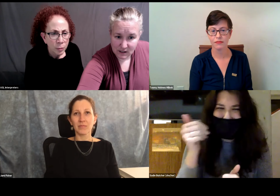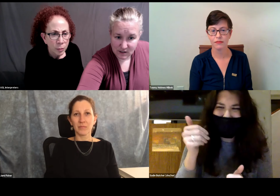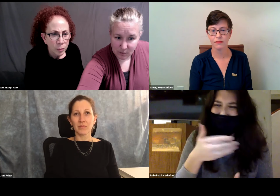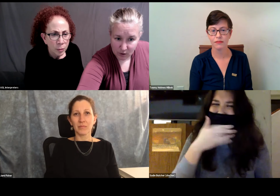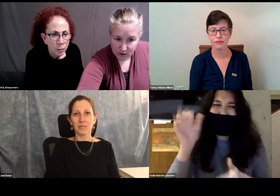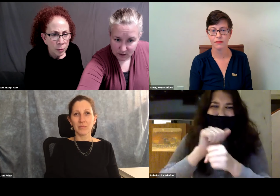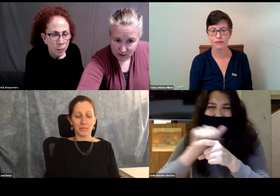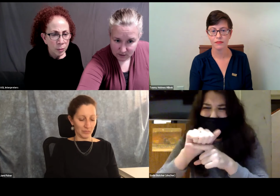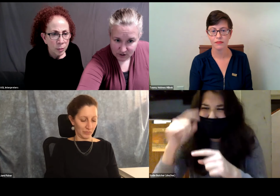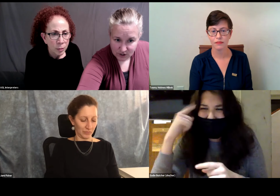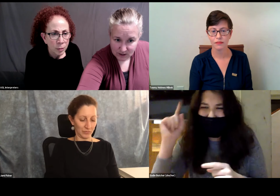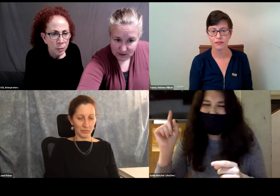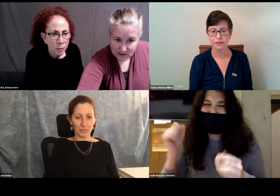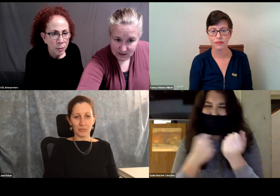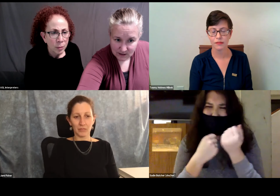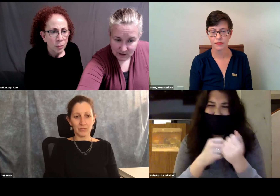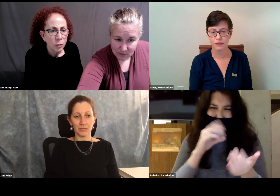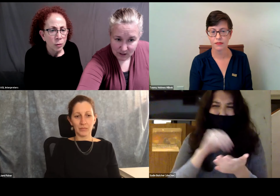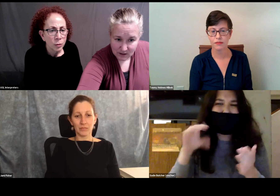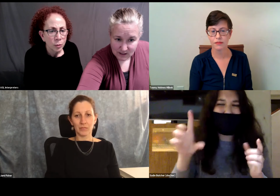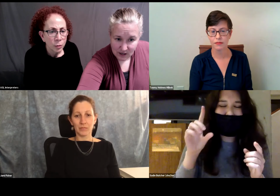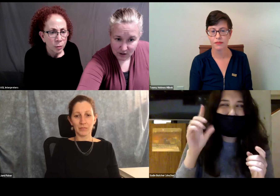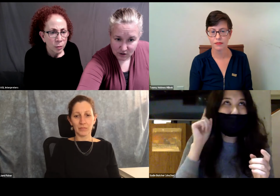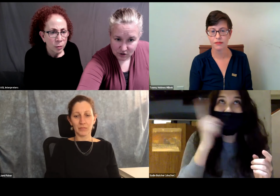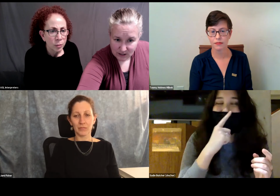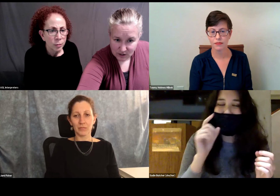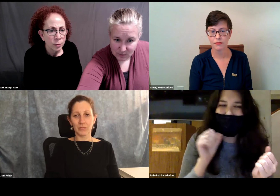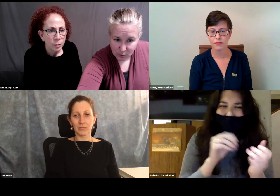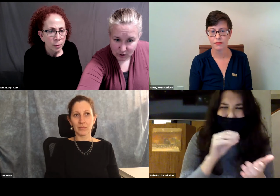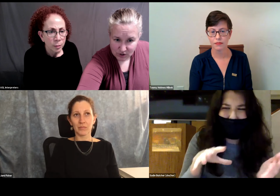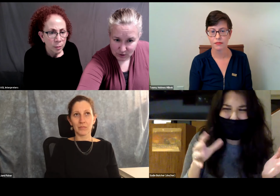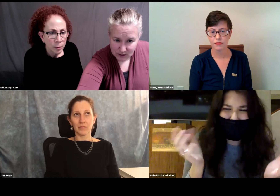support for students, because they aren't trained to support students.